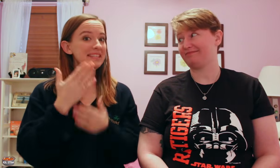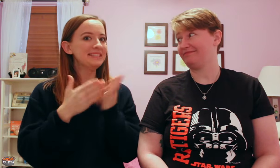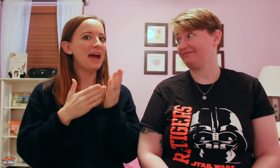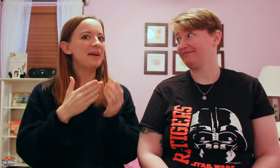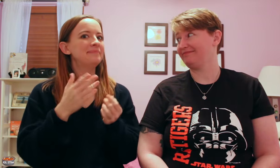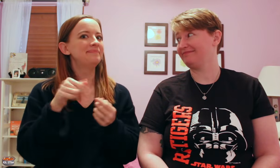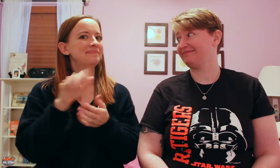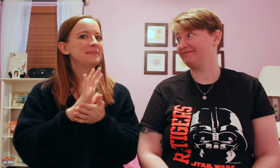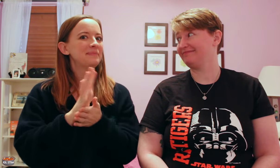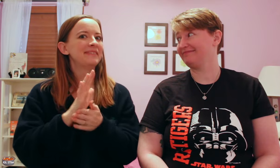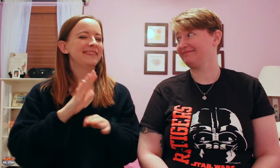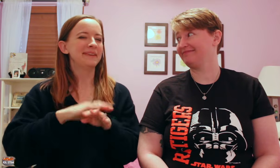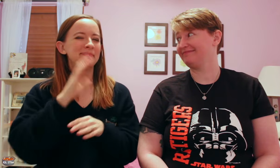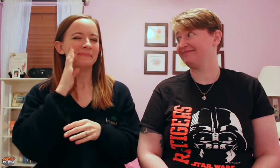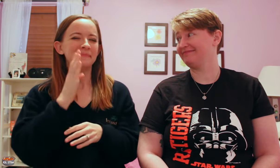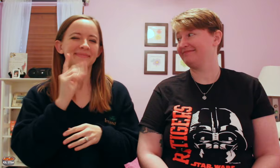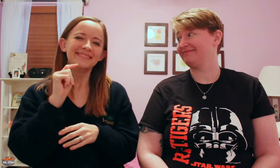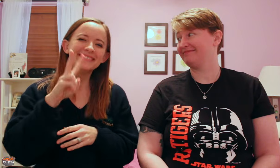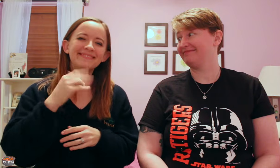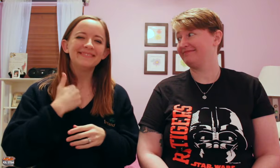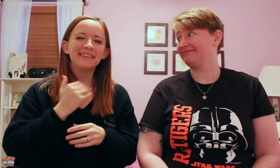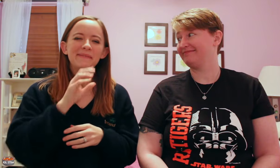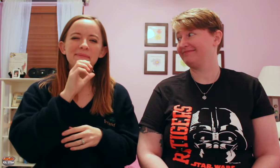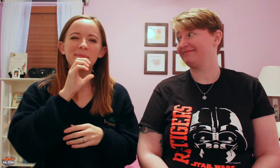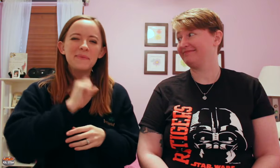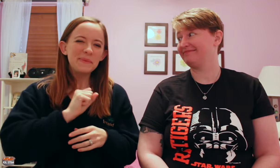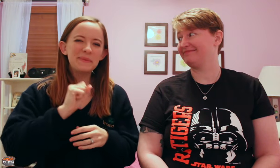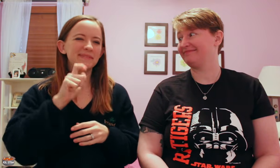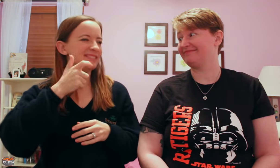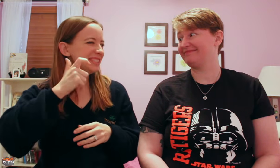silent film era was interesting. I've definitely seen some of those old movies, like